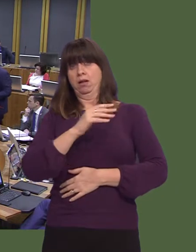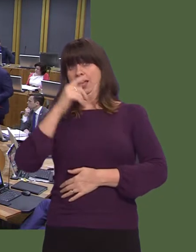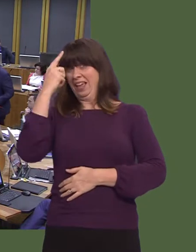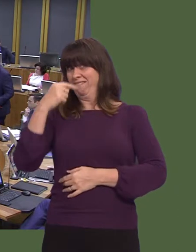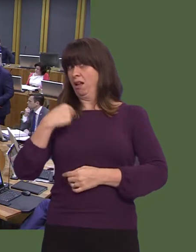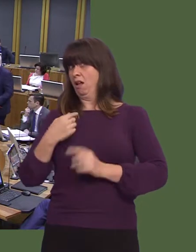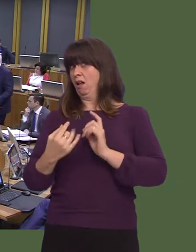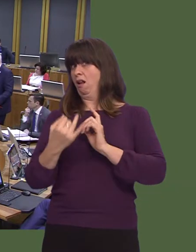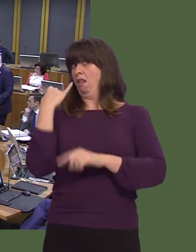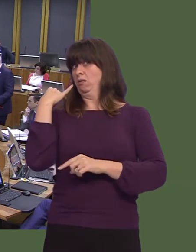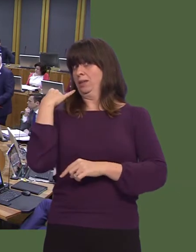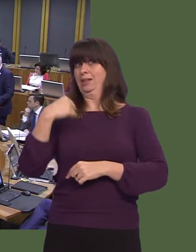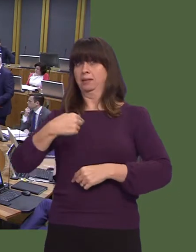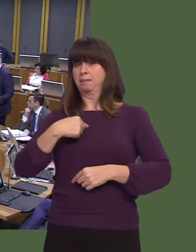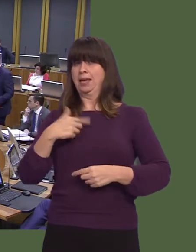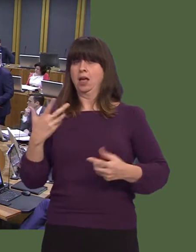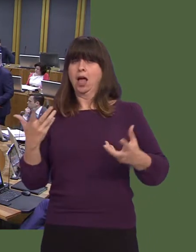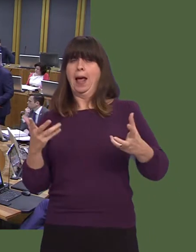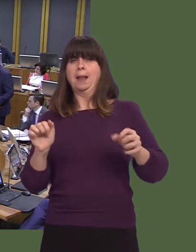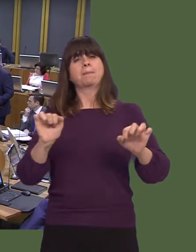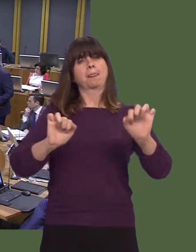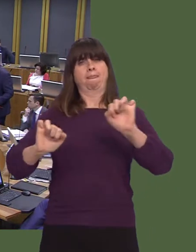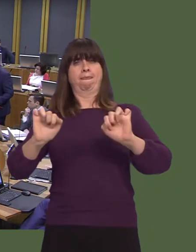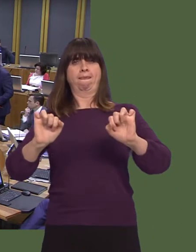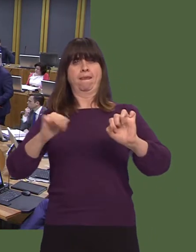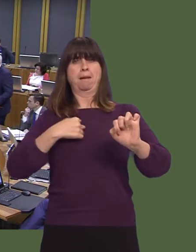my words carefully, or appear over lawyerly in my answers, it's not to be evasive; it's